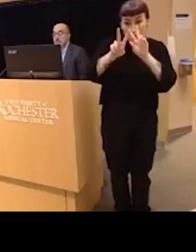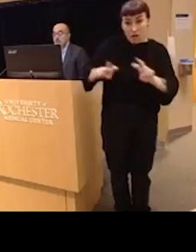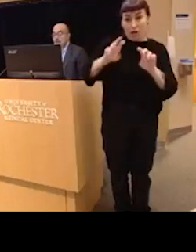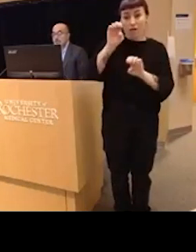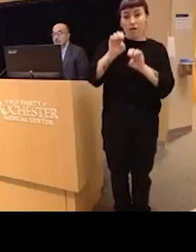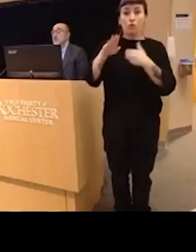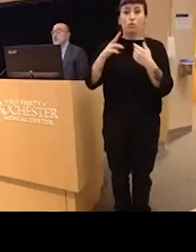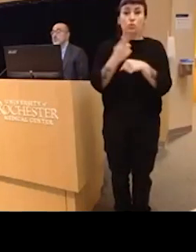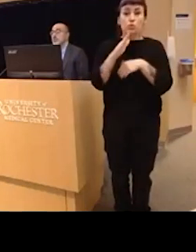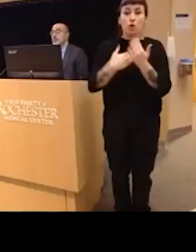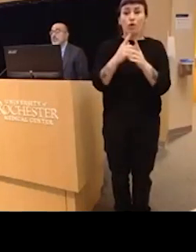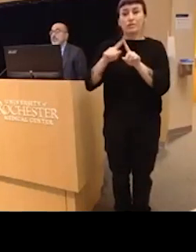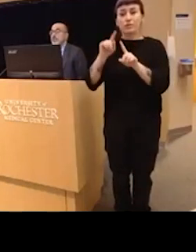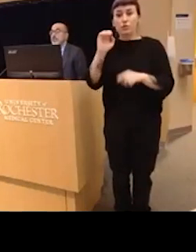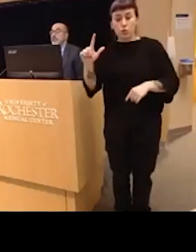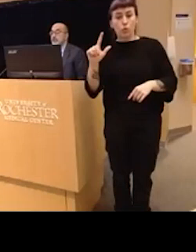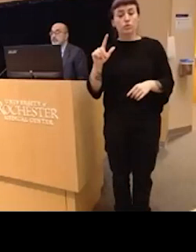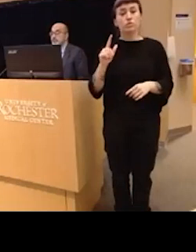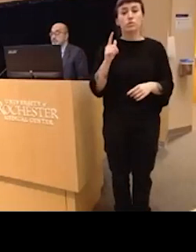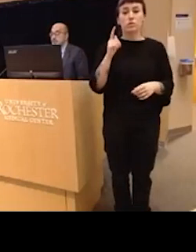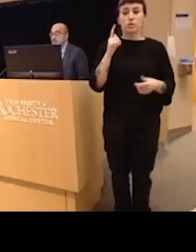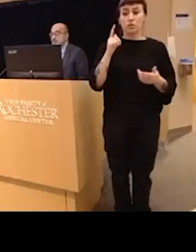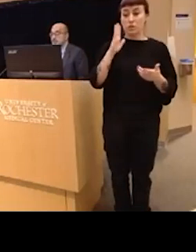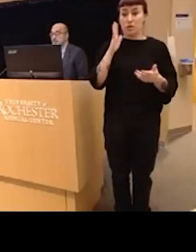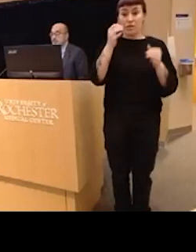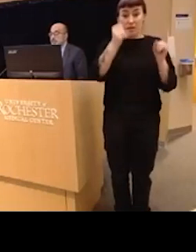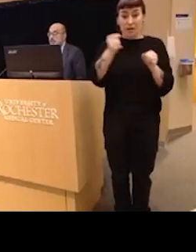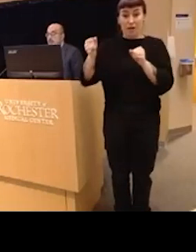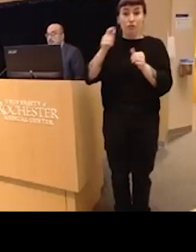using all these different tools in the toolbox um that individualized treatment plan can be created